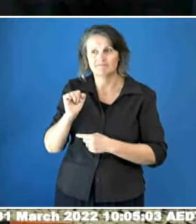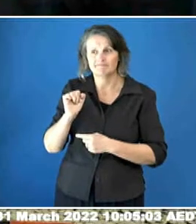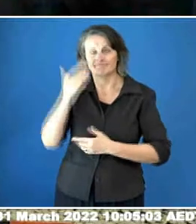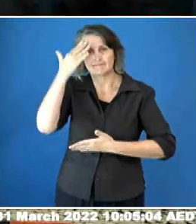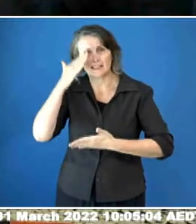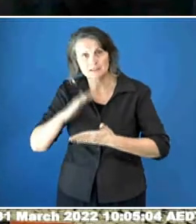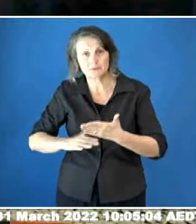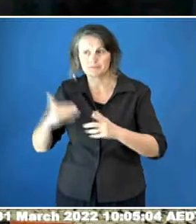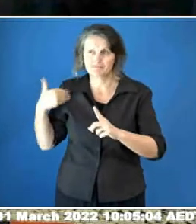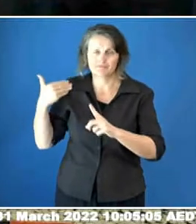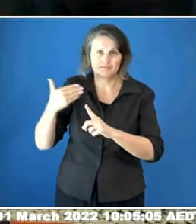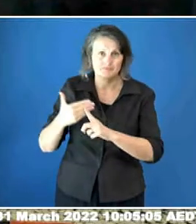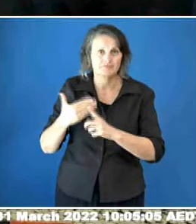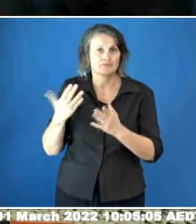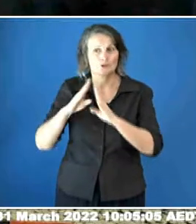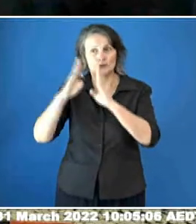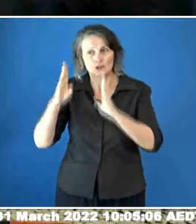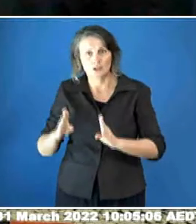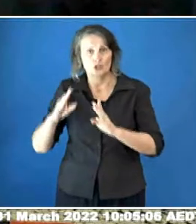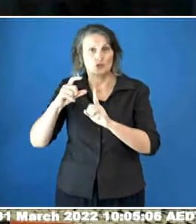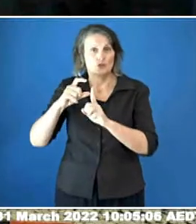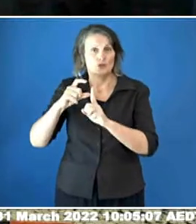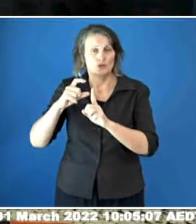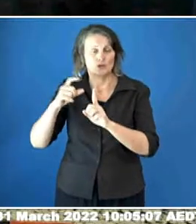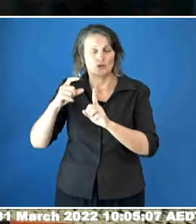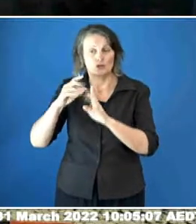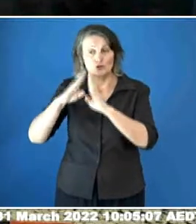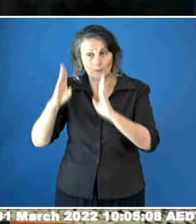violence when she was married for some time and her life in a group home.